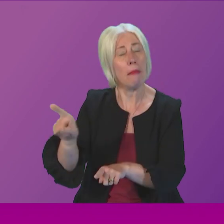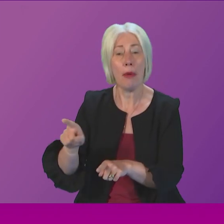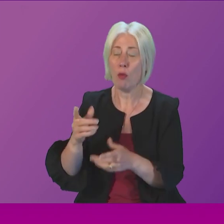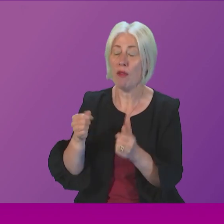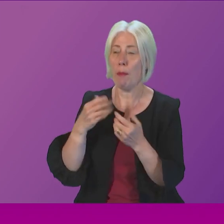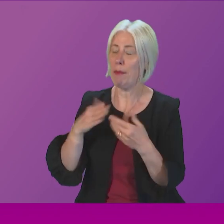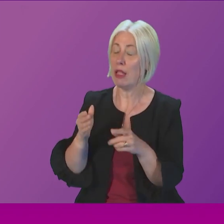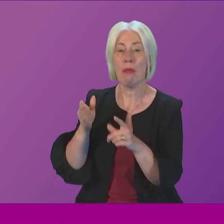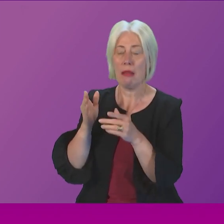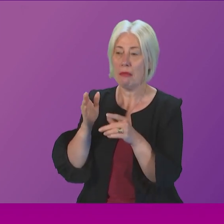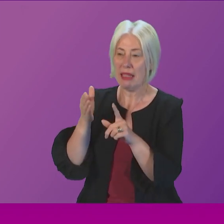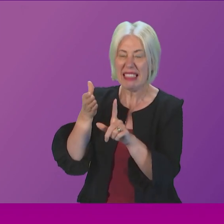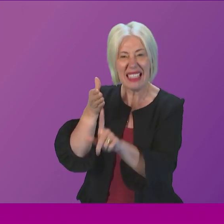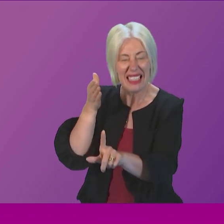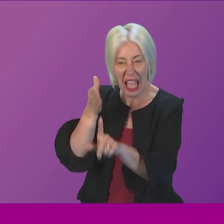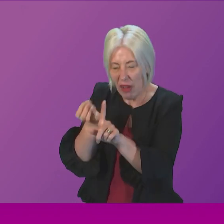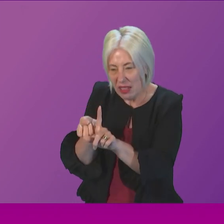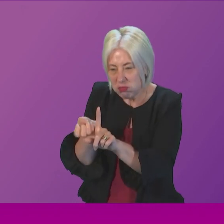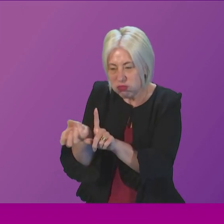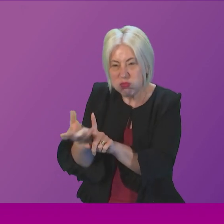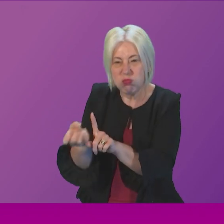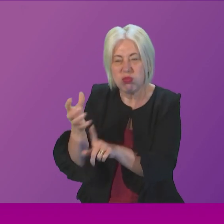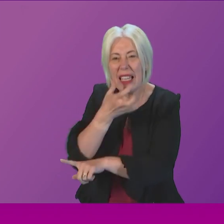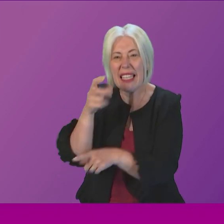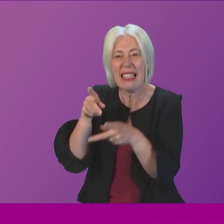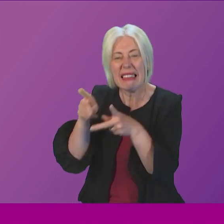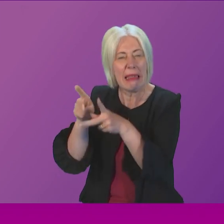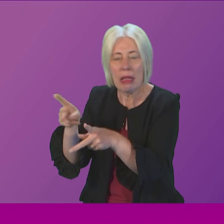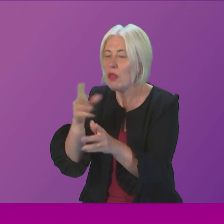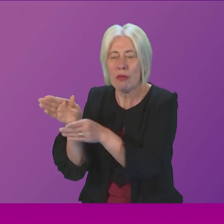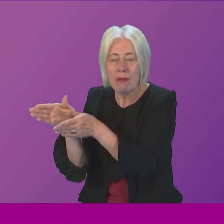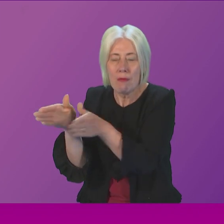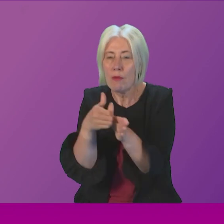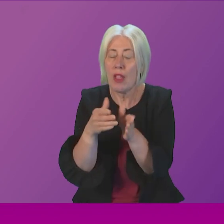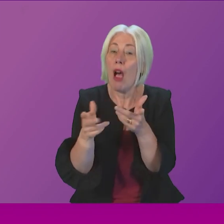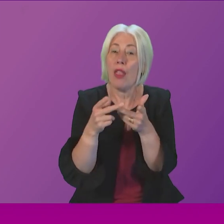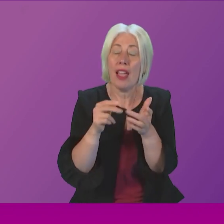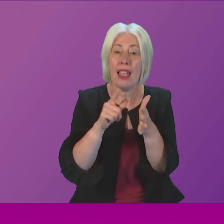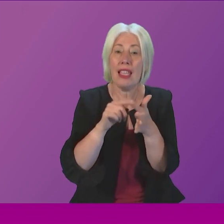away from direct emission heating systems and have been delivering ASHP and other associated